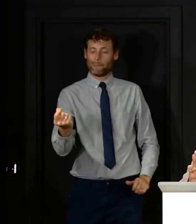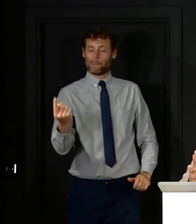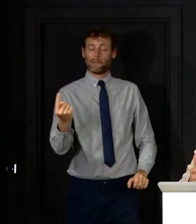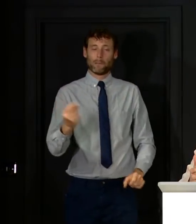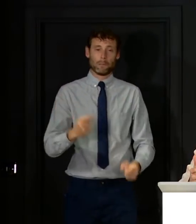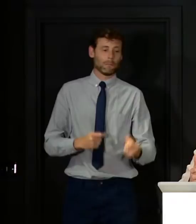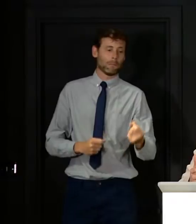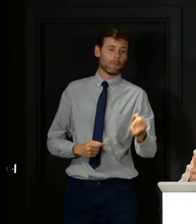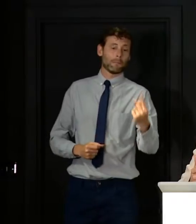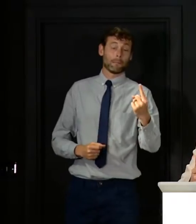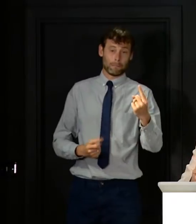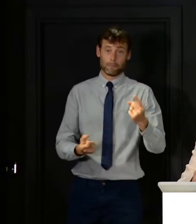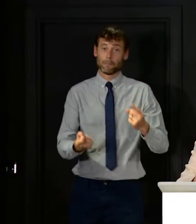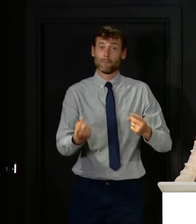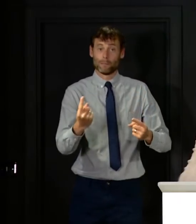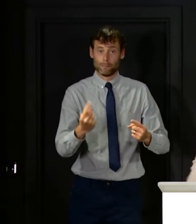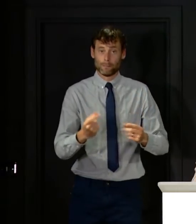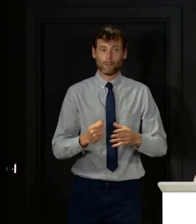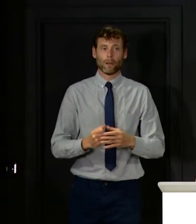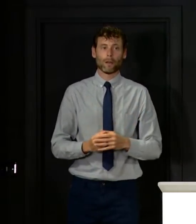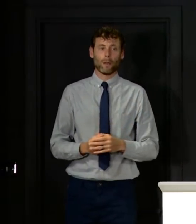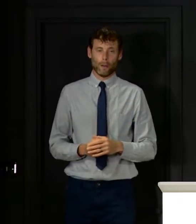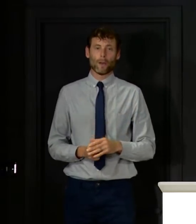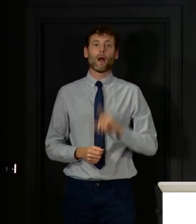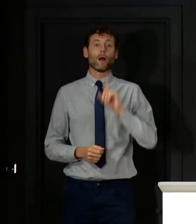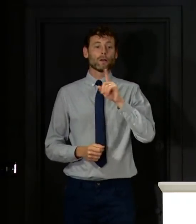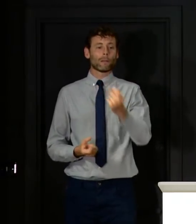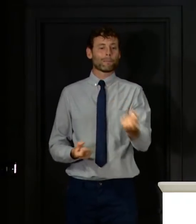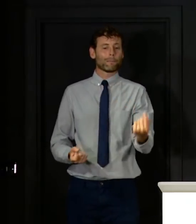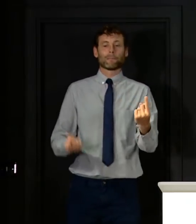stop doing the things we need to do, but It gives us more confidence that we can keep